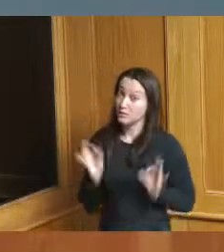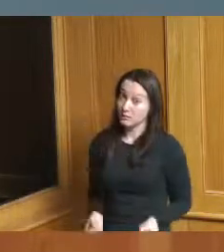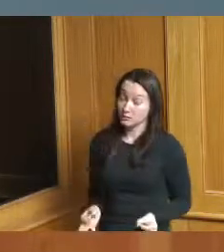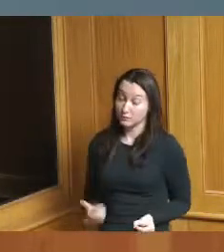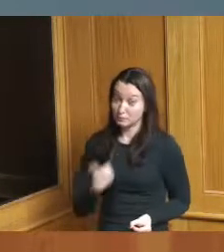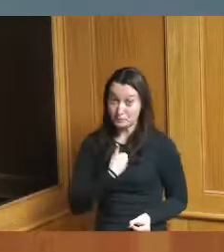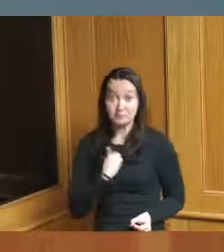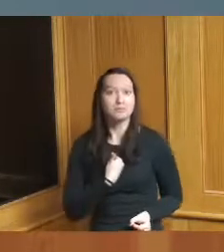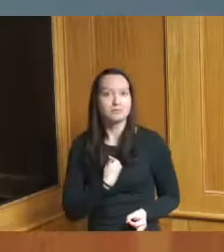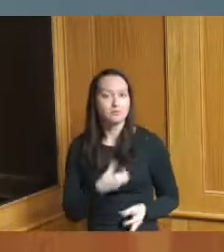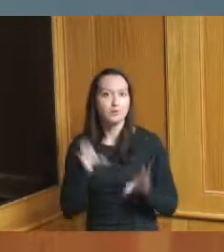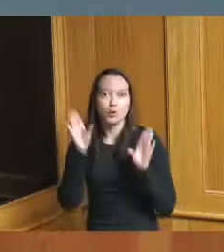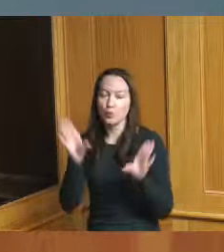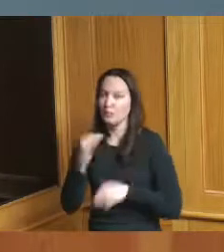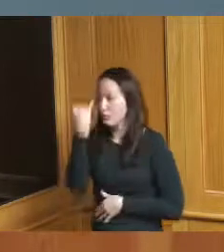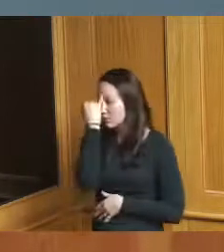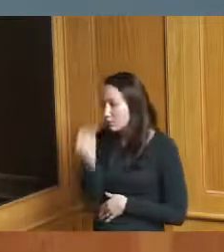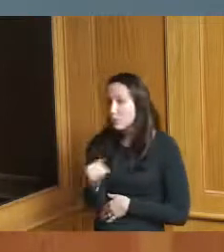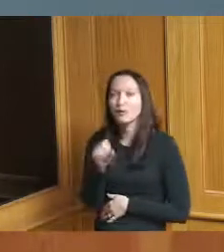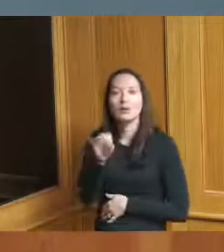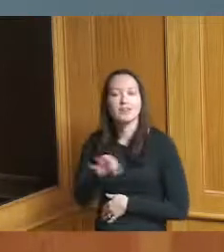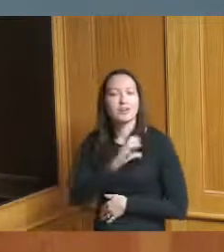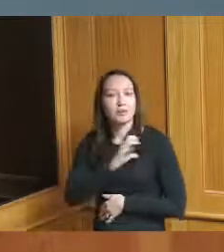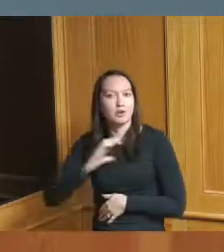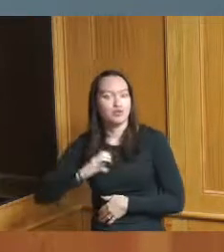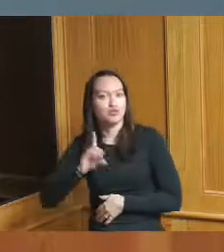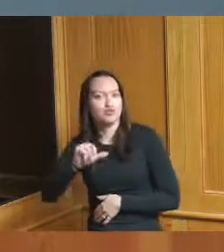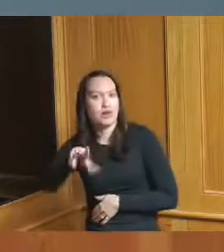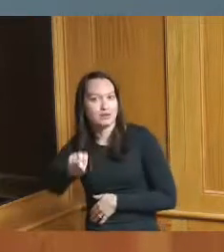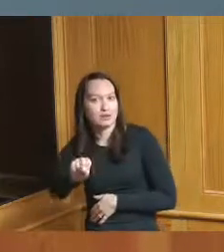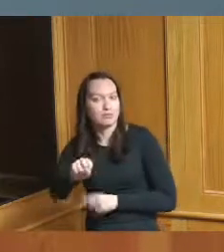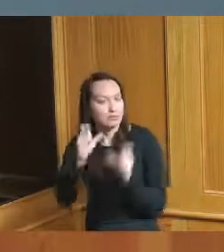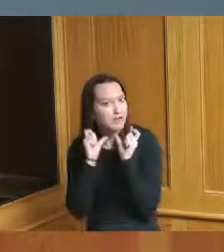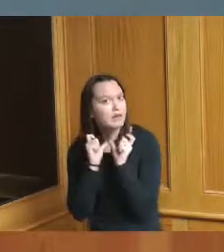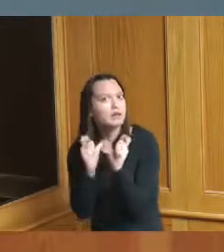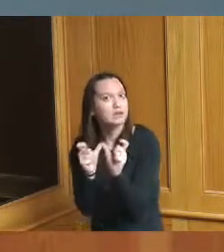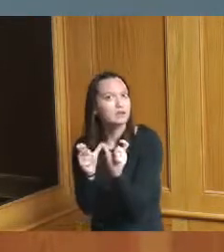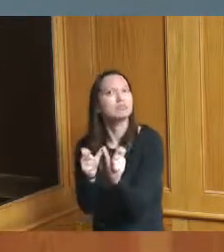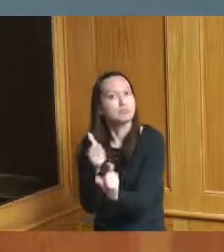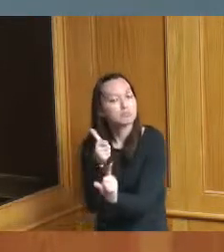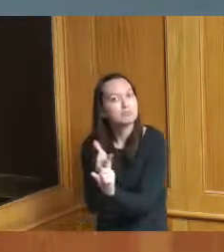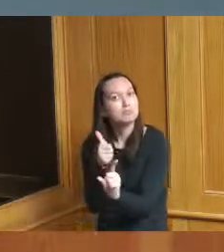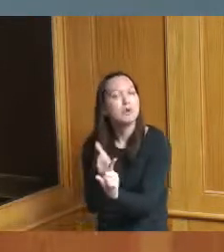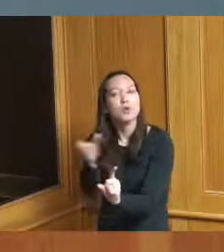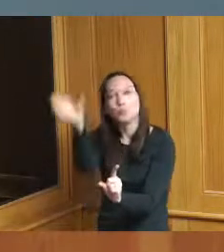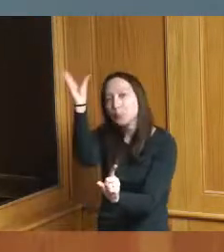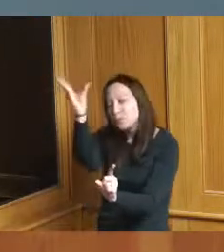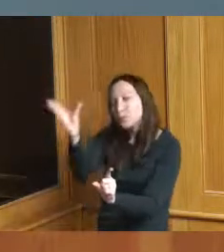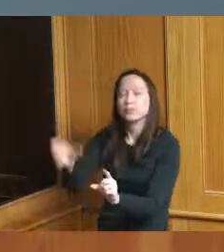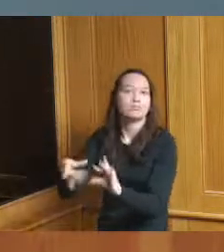it would be a great idea for Commissioner Driehaus to continue her briefings and continue her